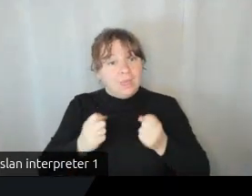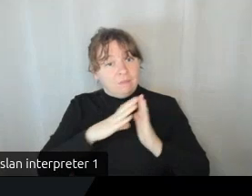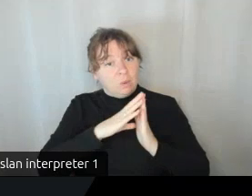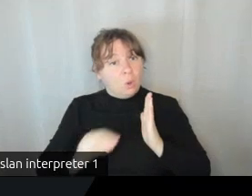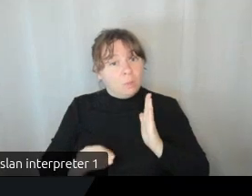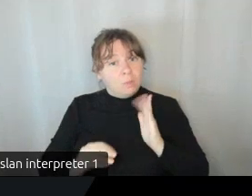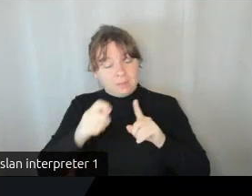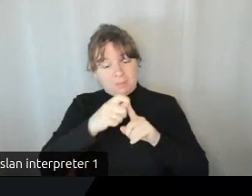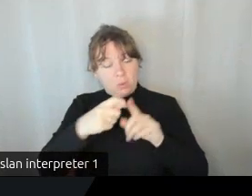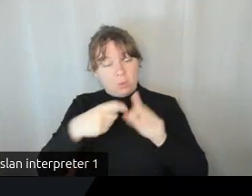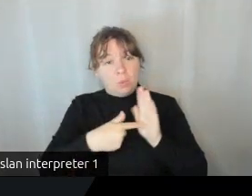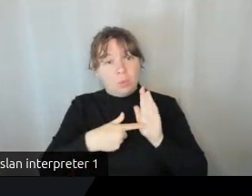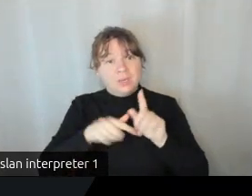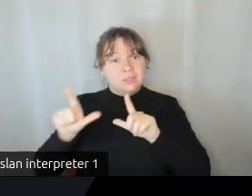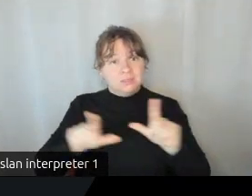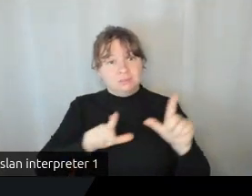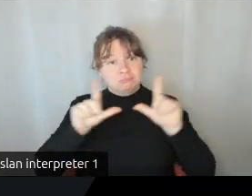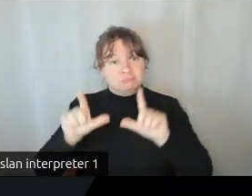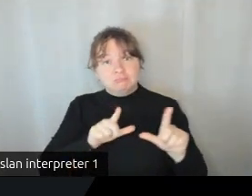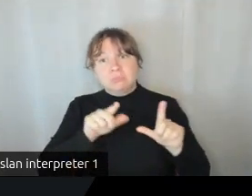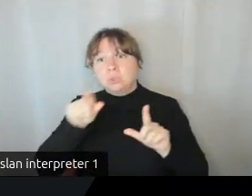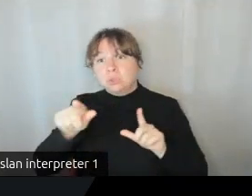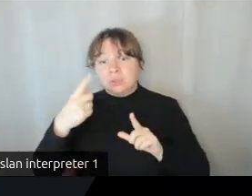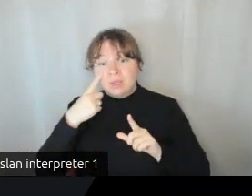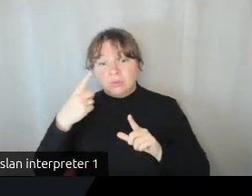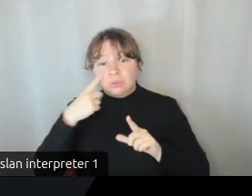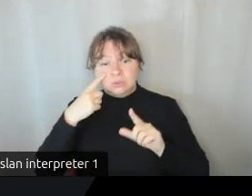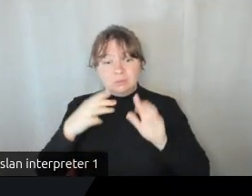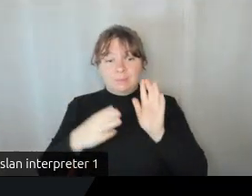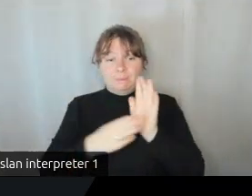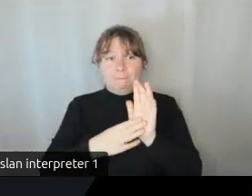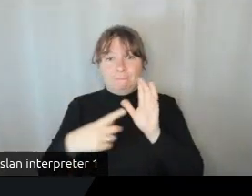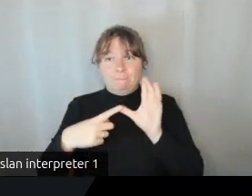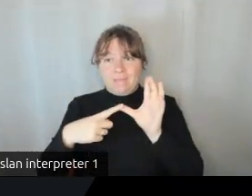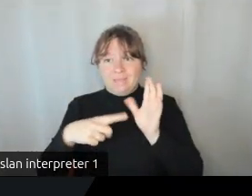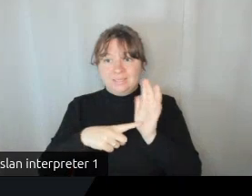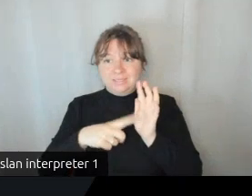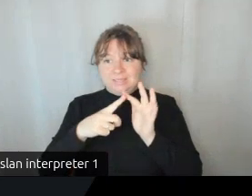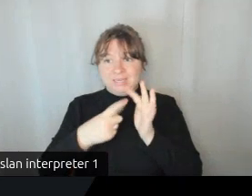a section called materials on your screen. Feel free to download a copy now. We'll also share a